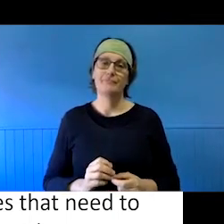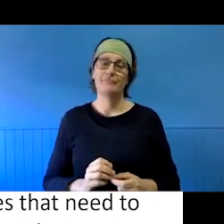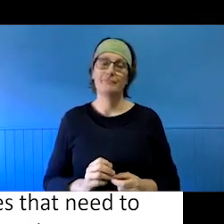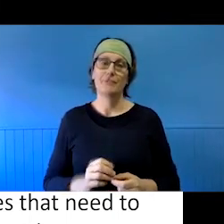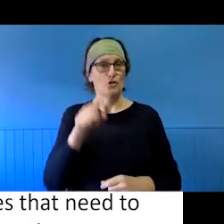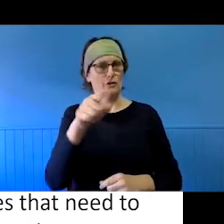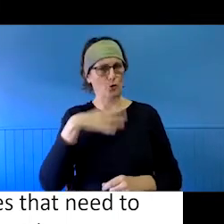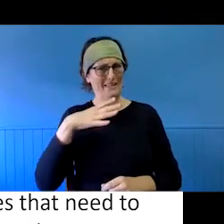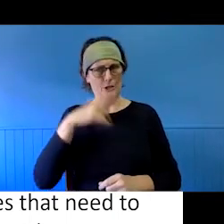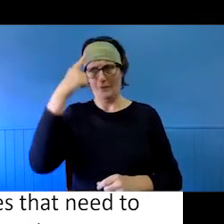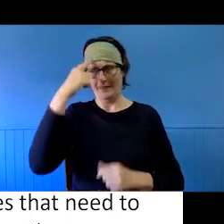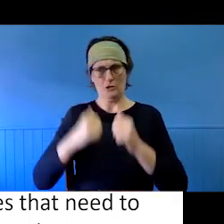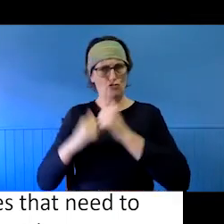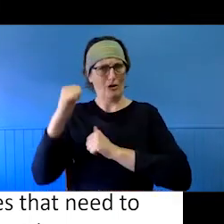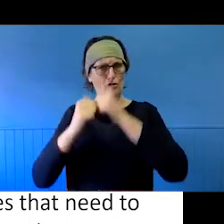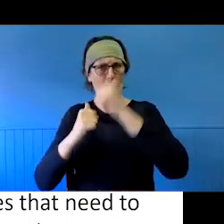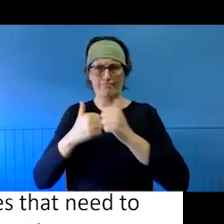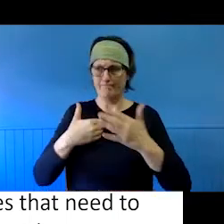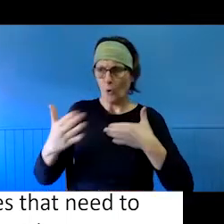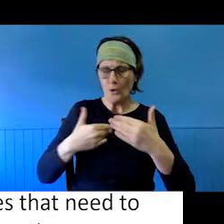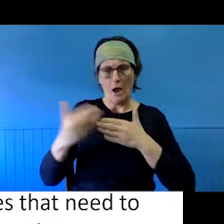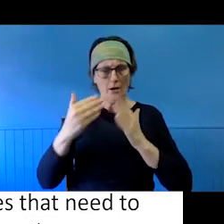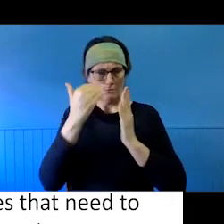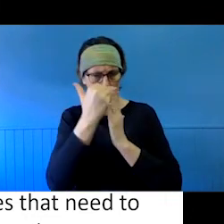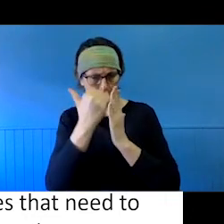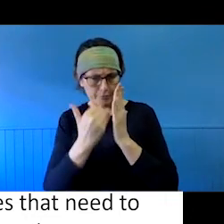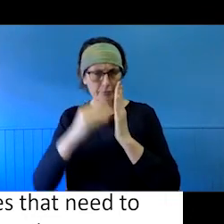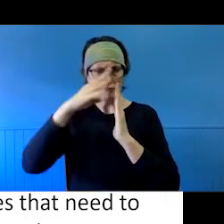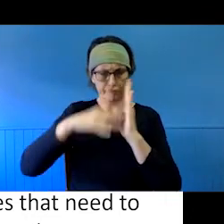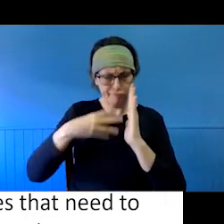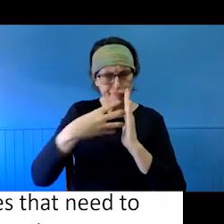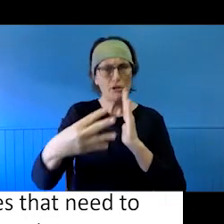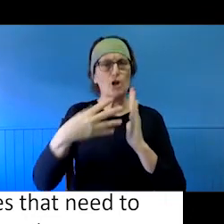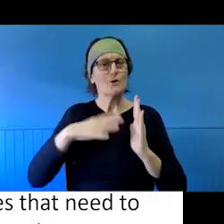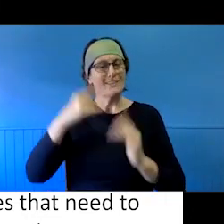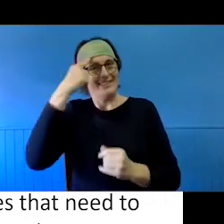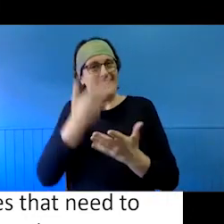organised structure, you want to think of how your the class is